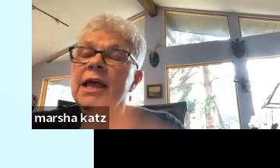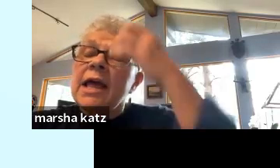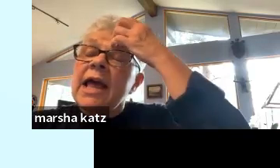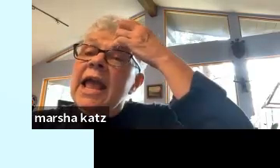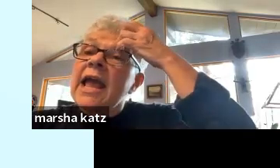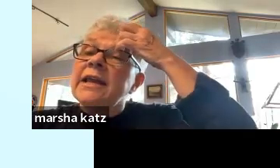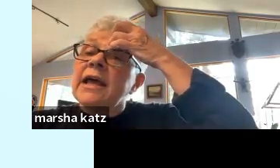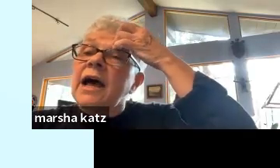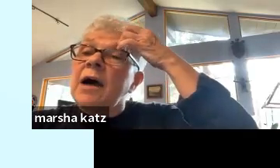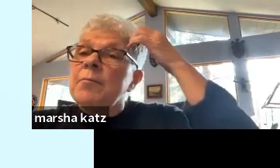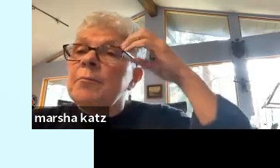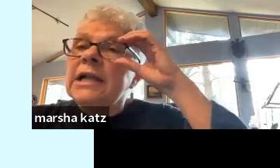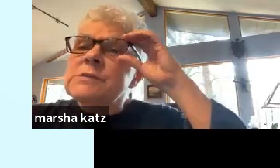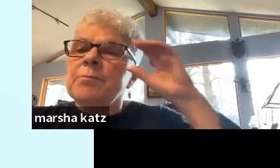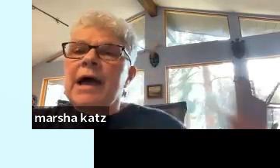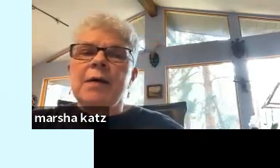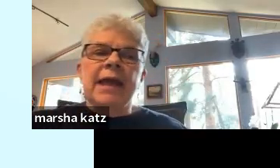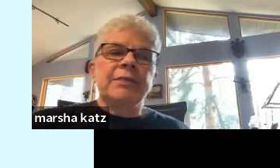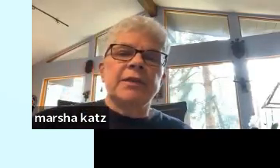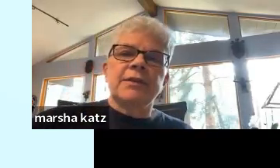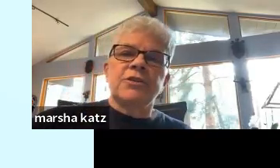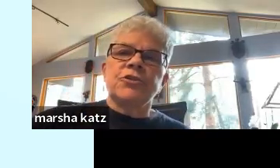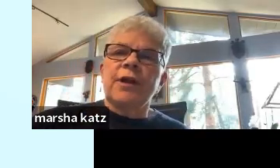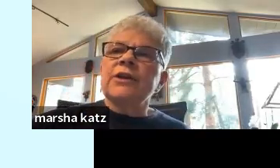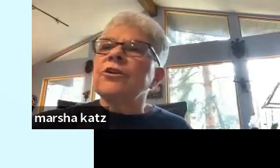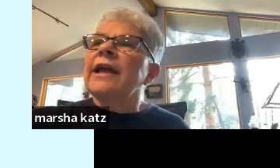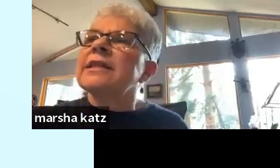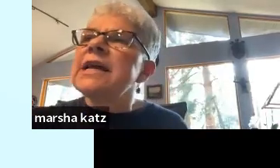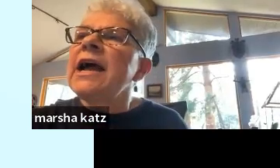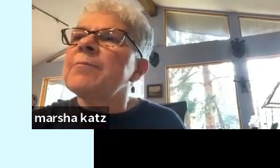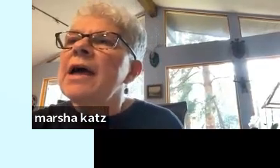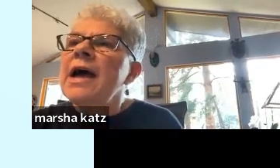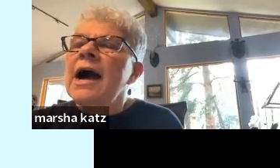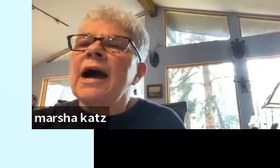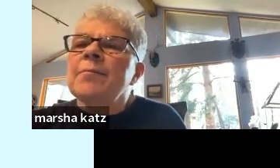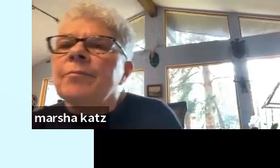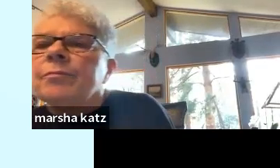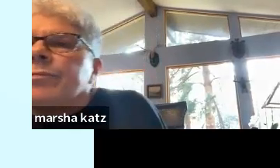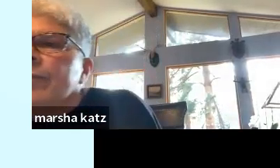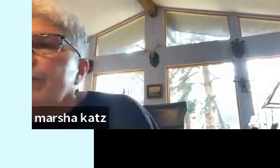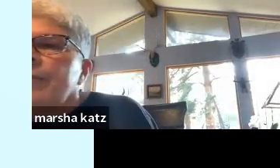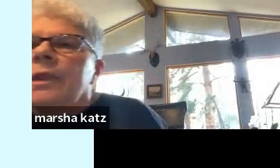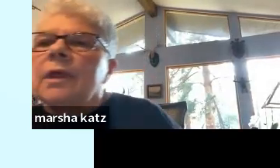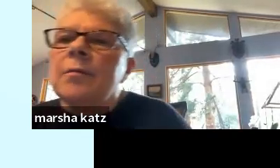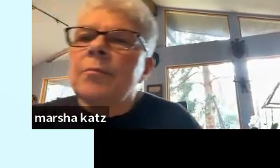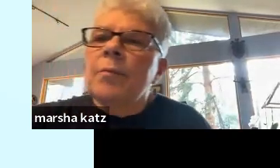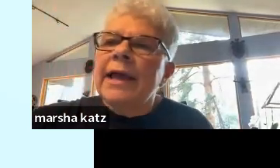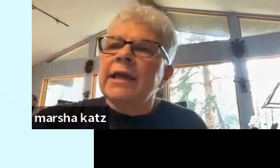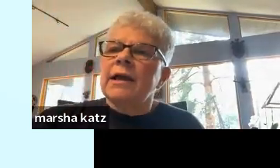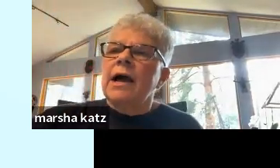who was the senior senator here in Montana held a discussion in